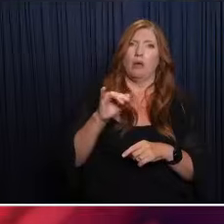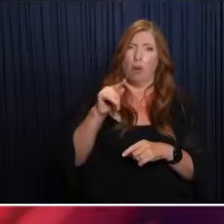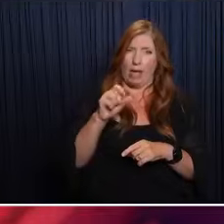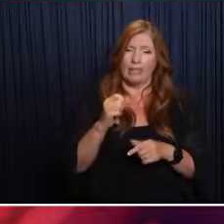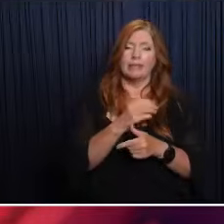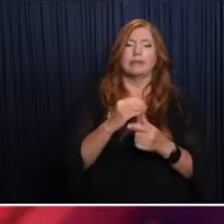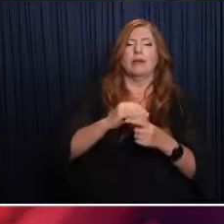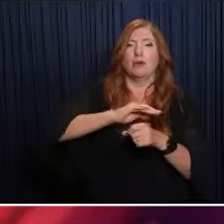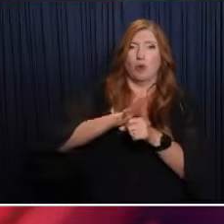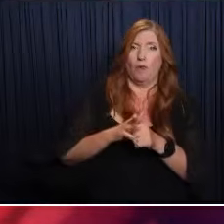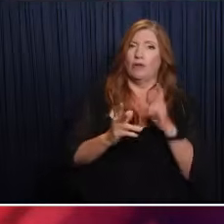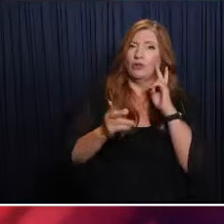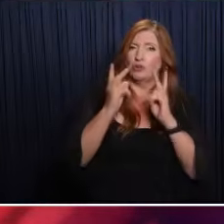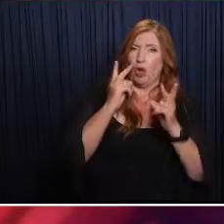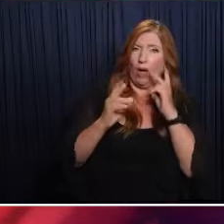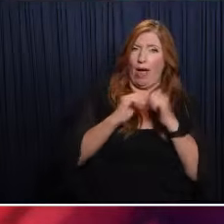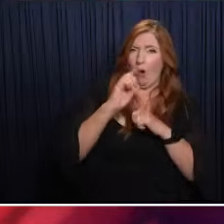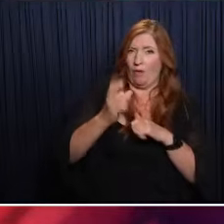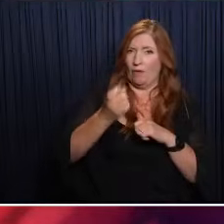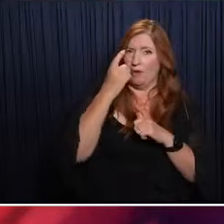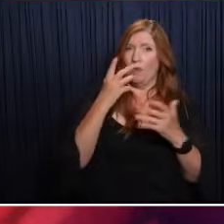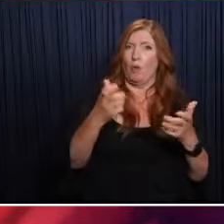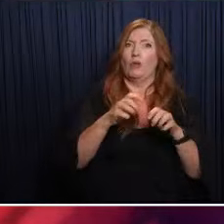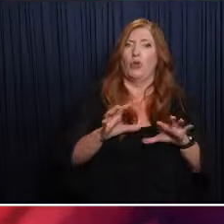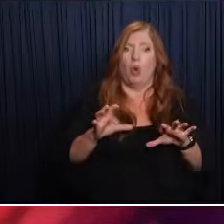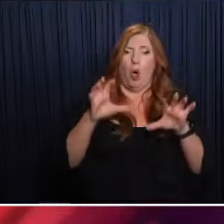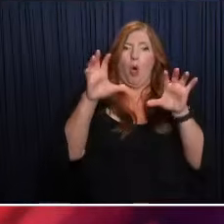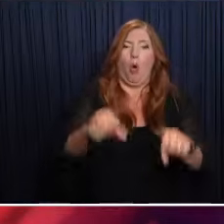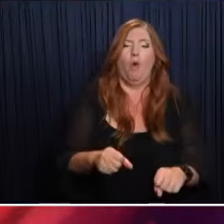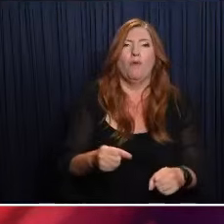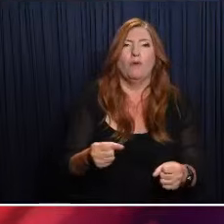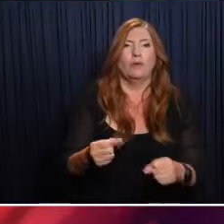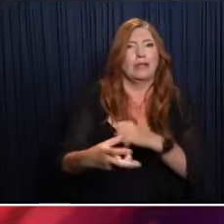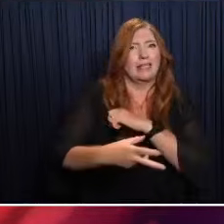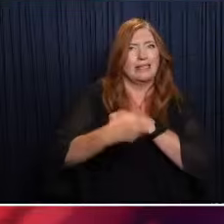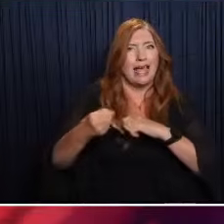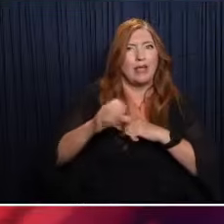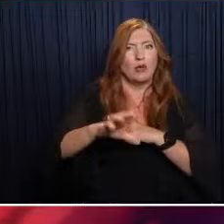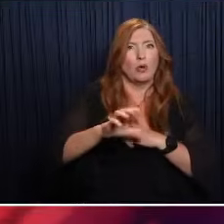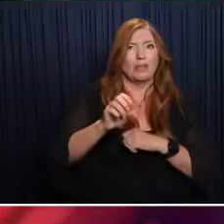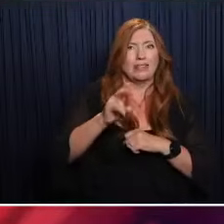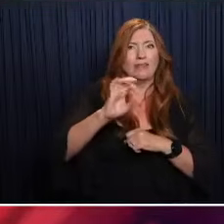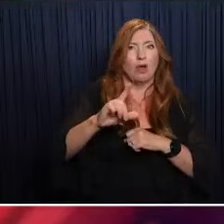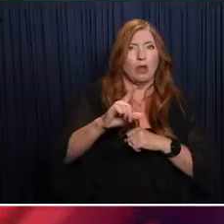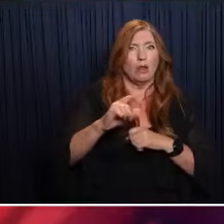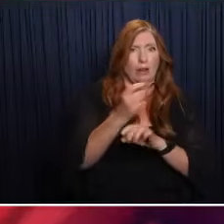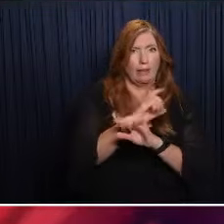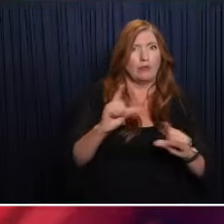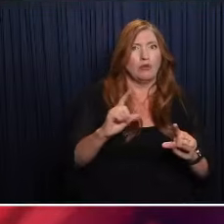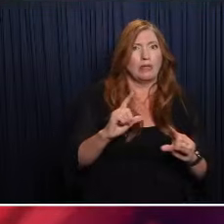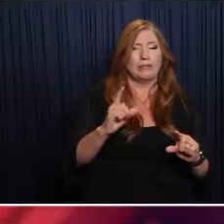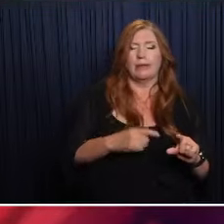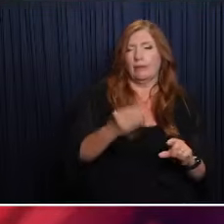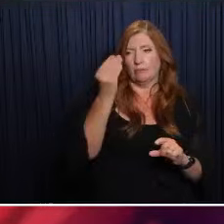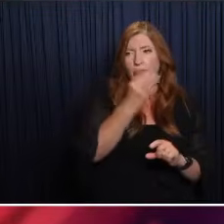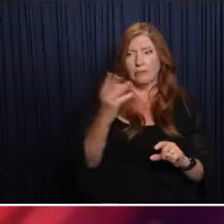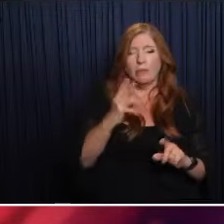AMENDMENT UNENCUMBERED WAS